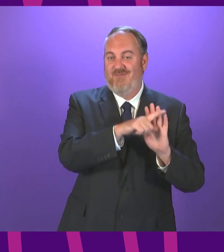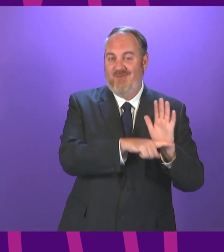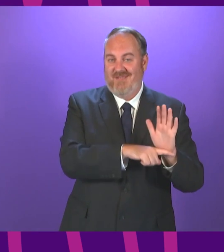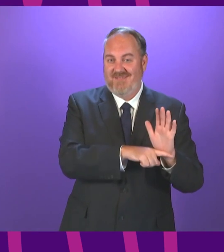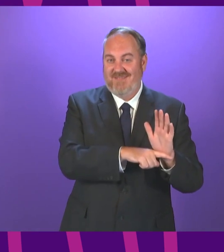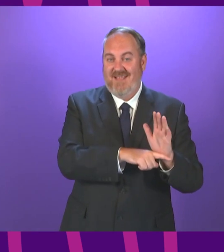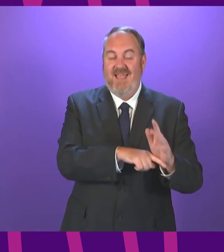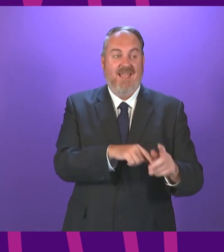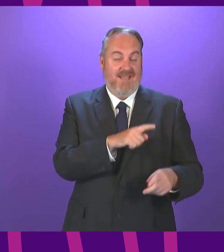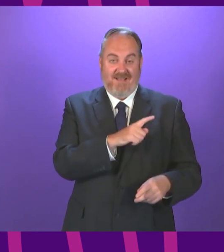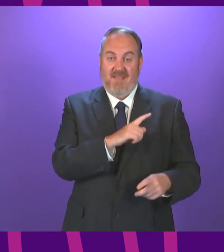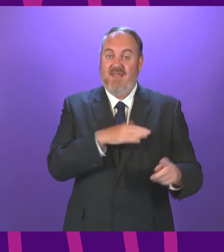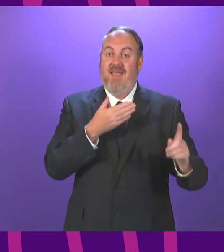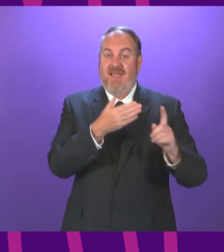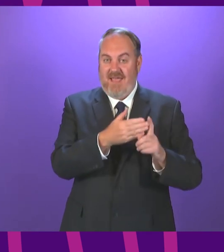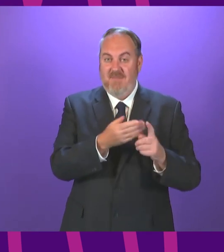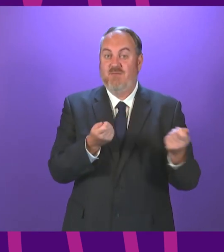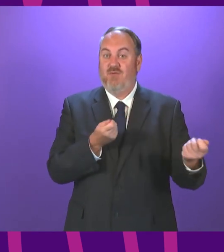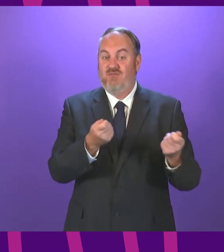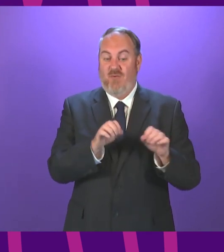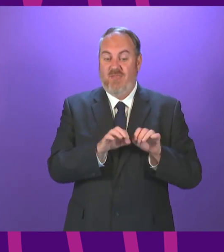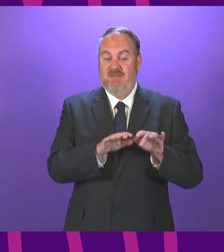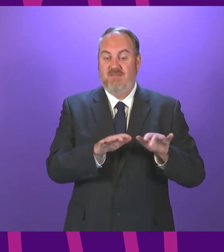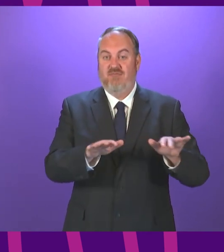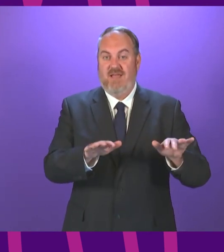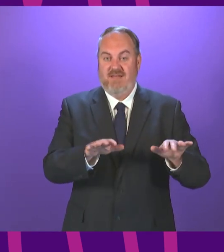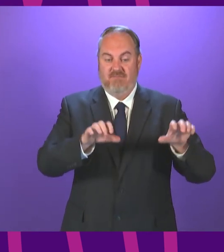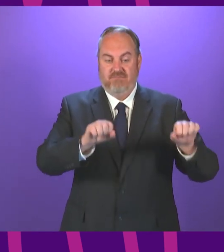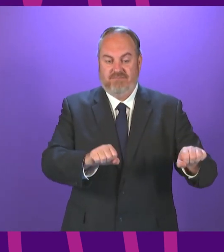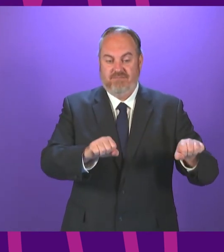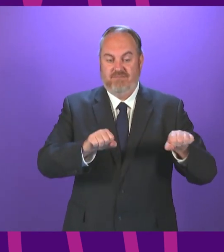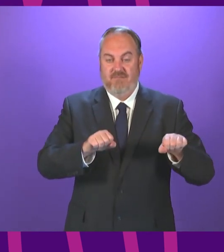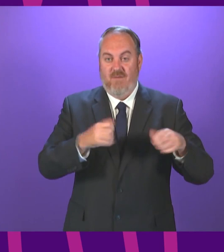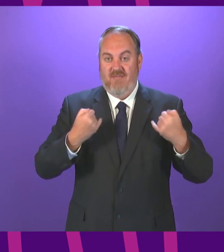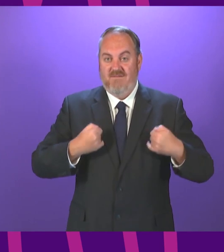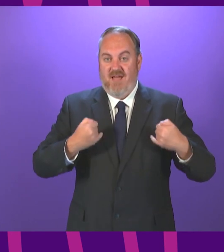spread of the virus. That is how we get the virus under control, and we make sure that test